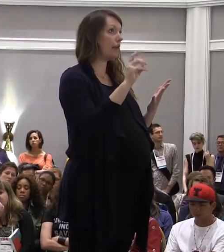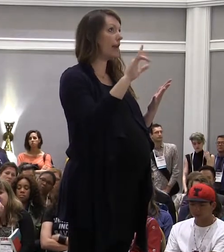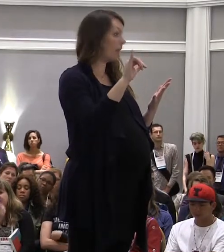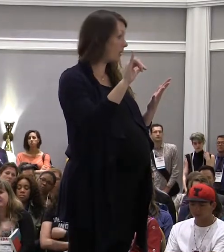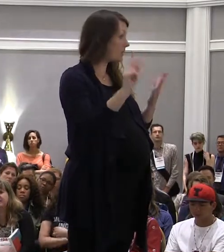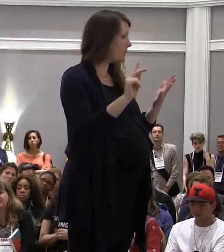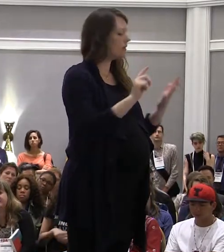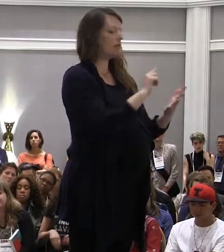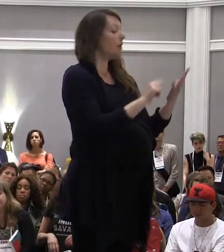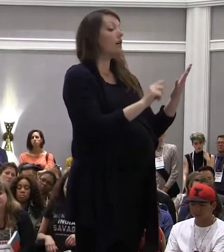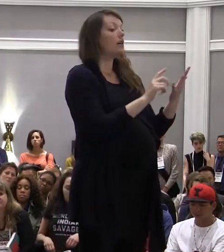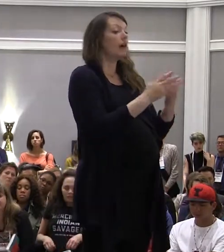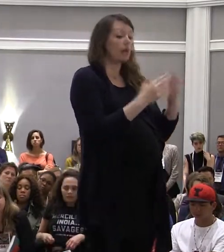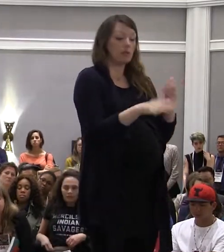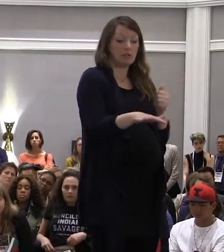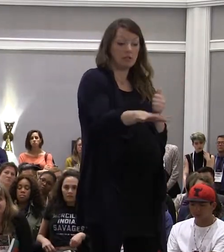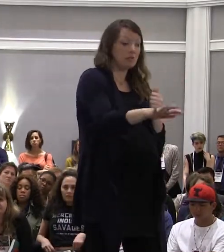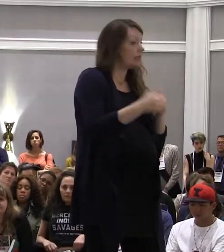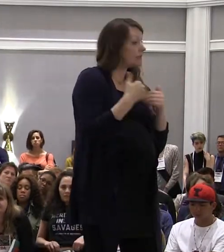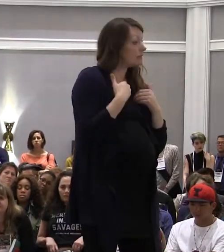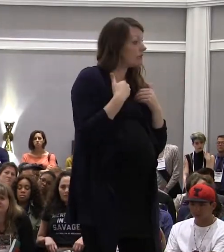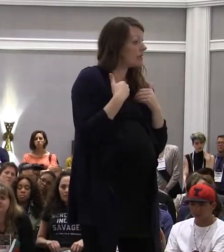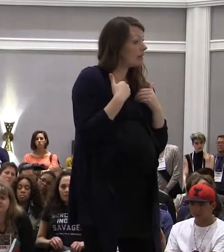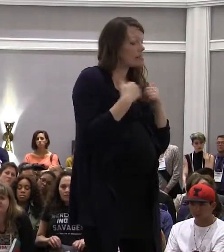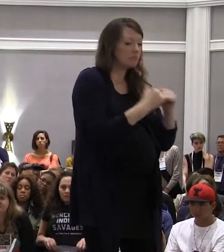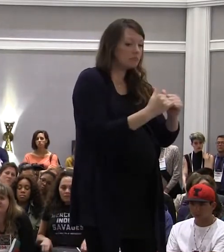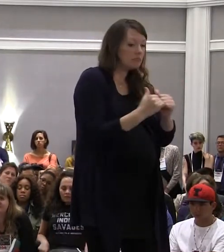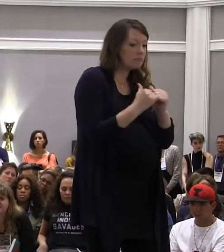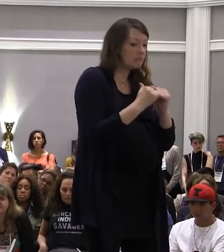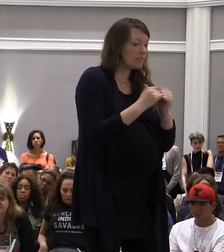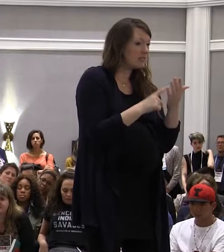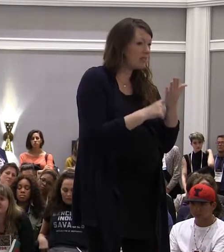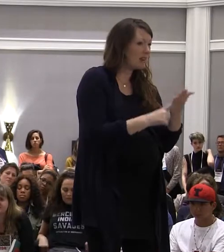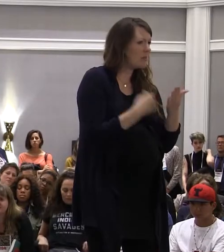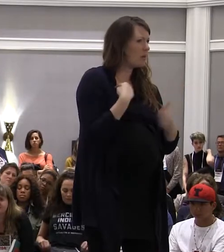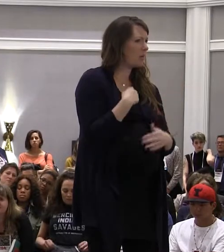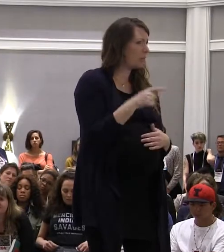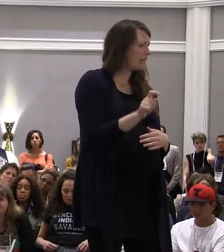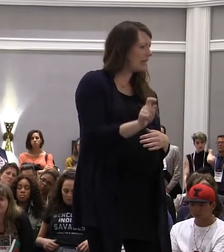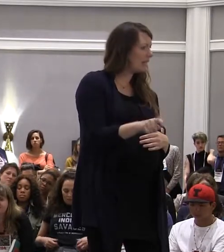to talk about what we need and the constructive stuff.